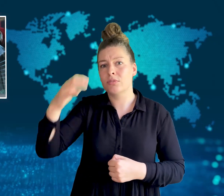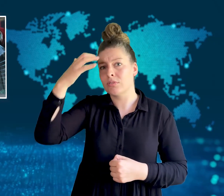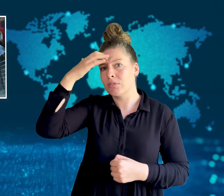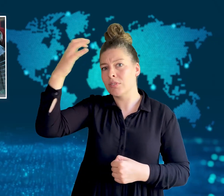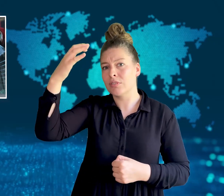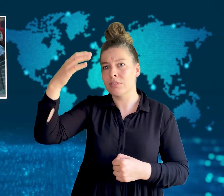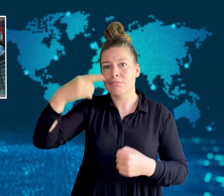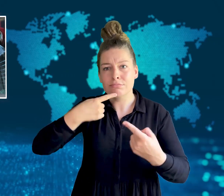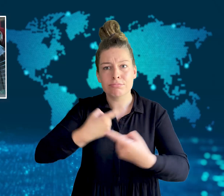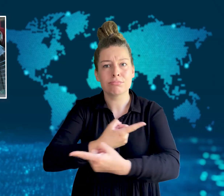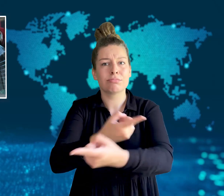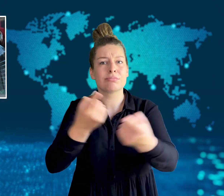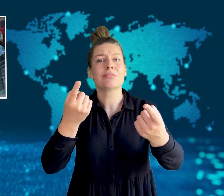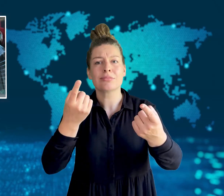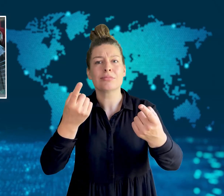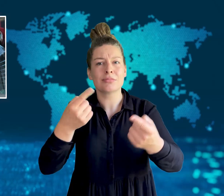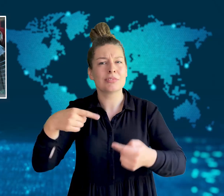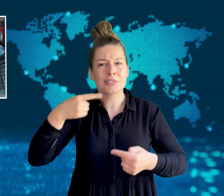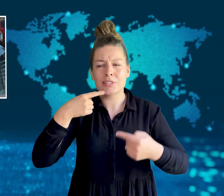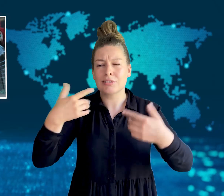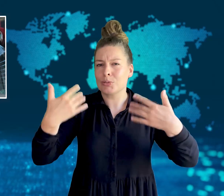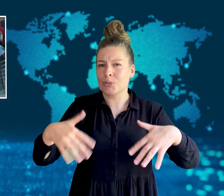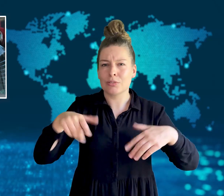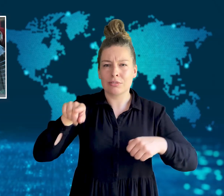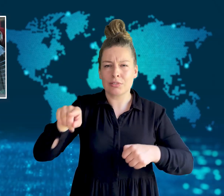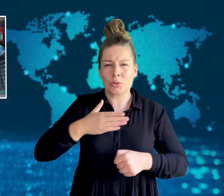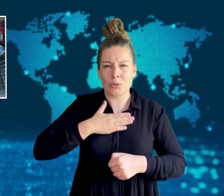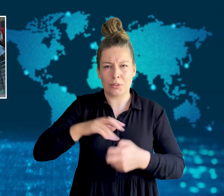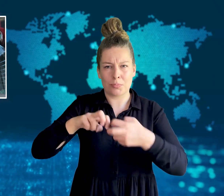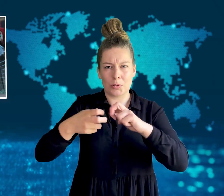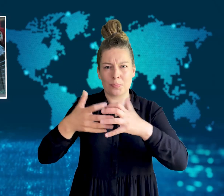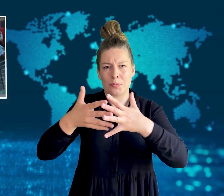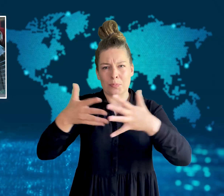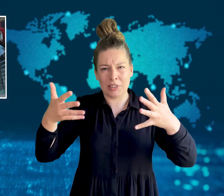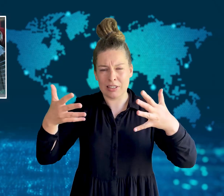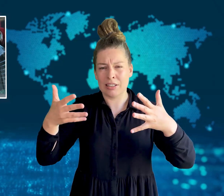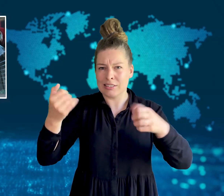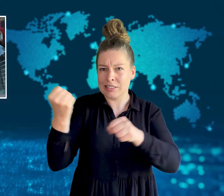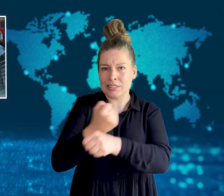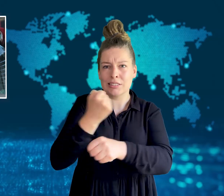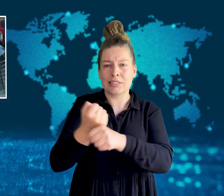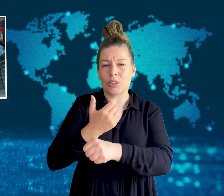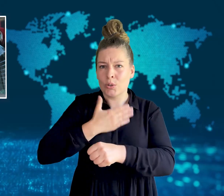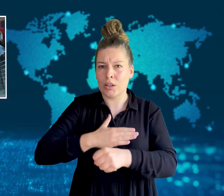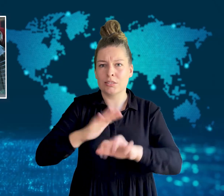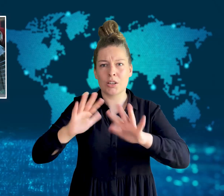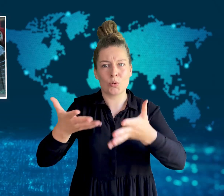The government has said it is working on the problem in other ways,